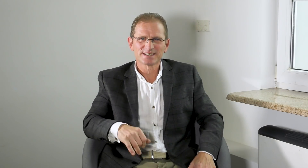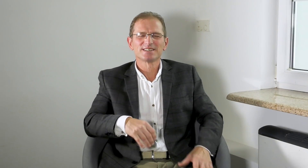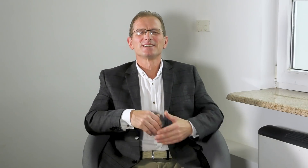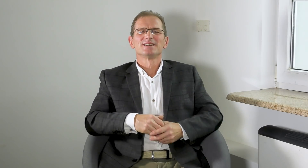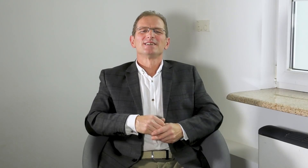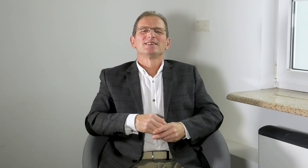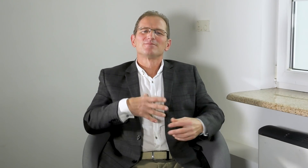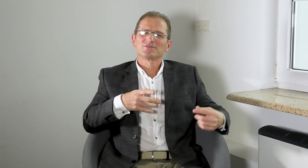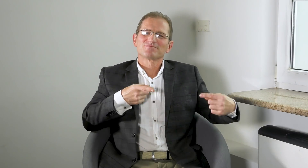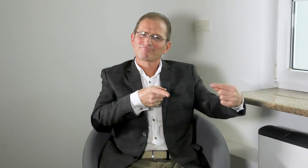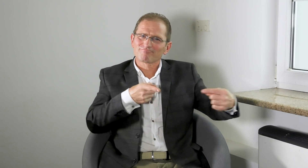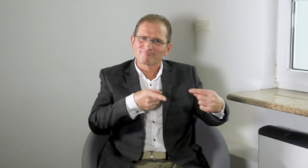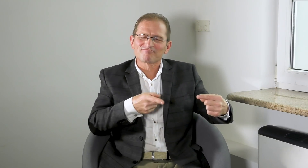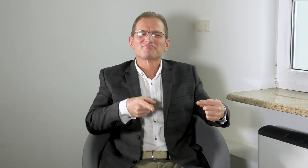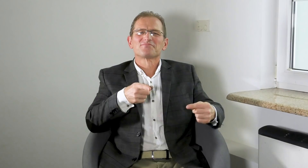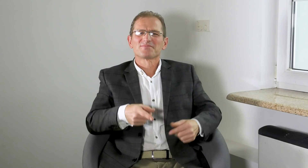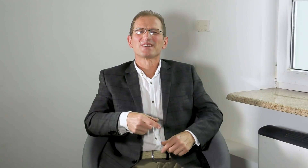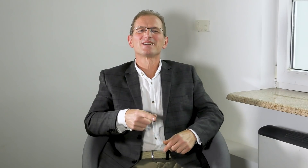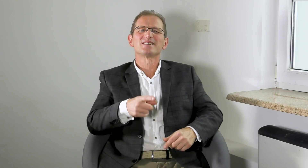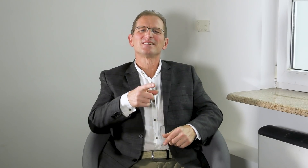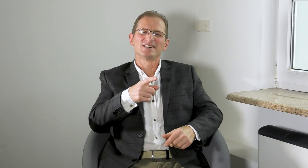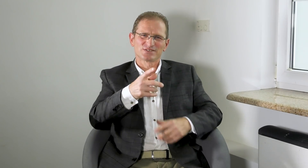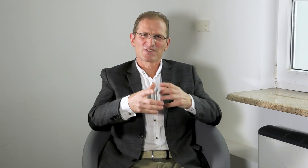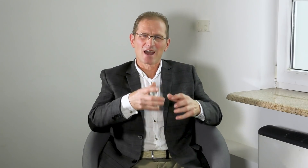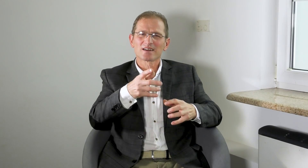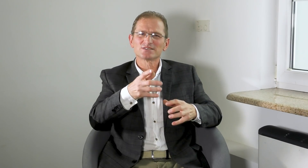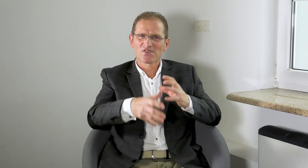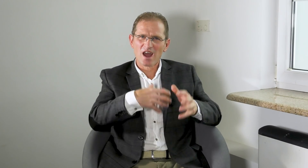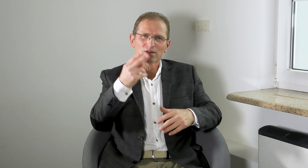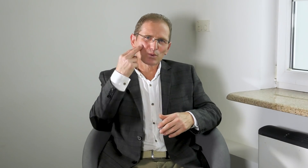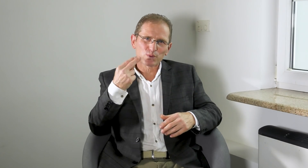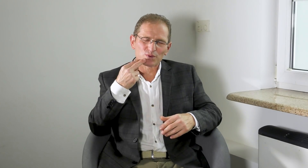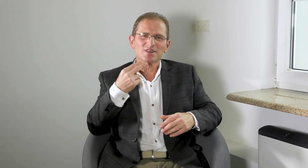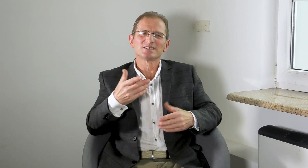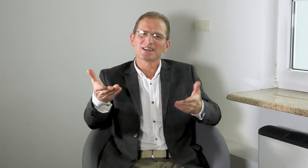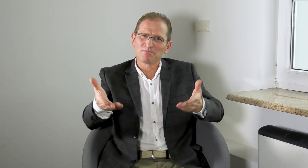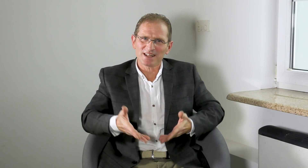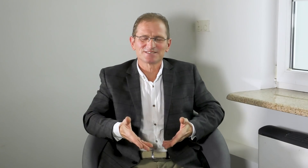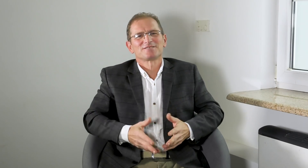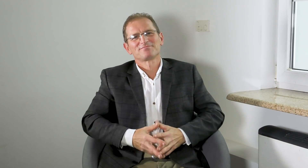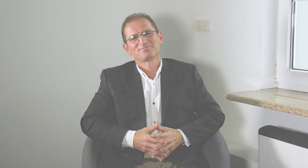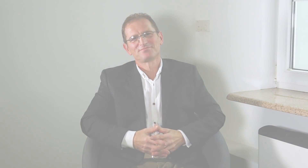I invite you to watch my conversation With the World of the Deaf.